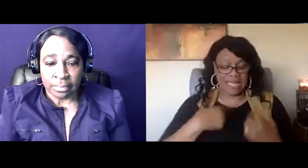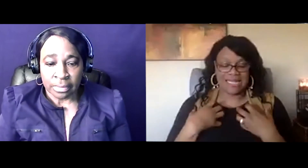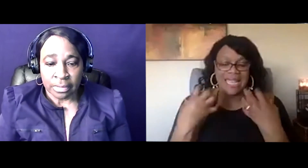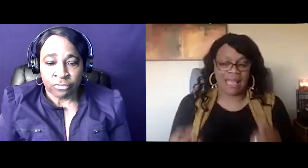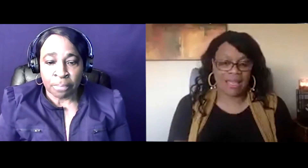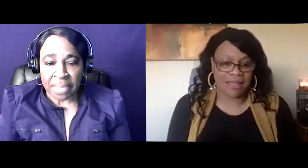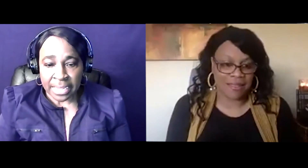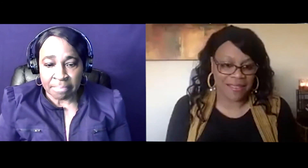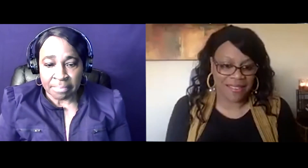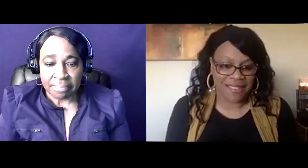for me.